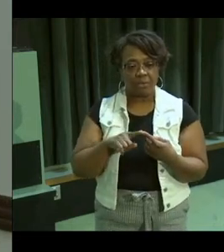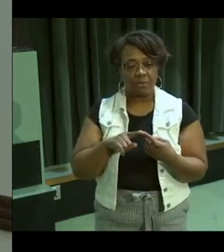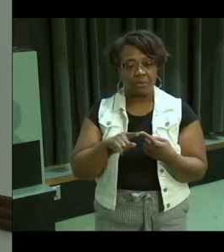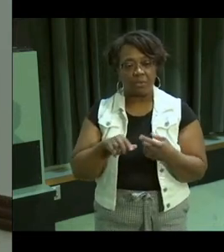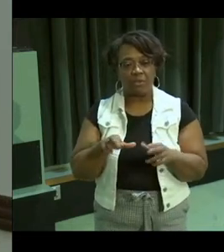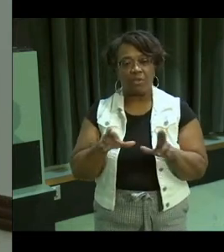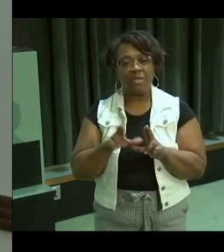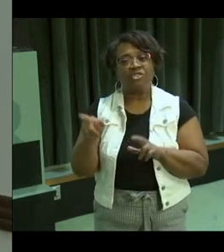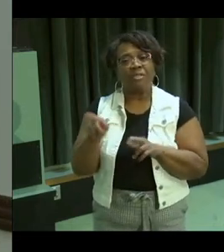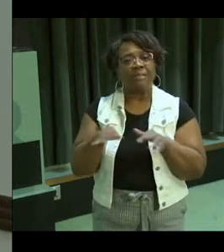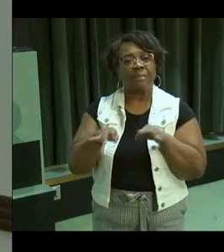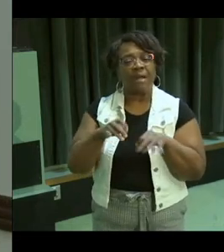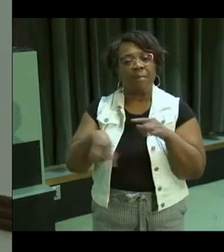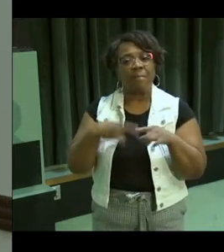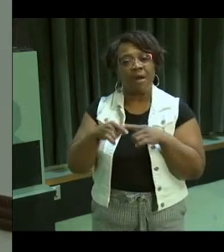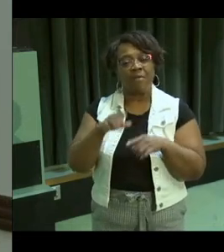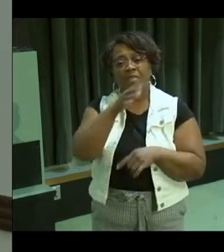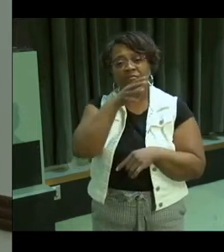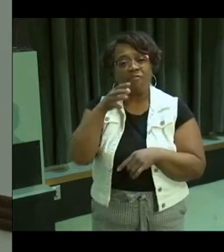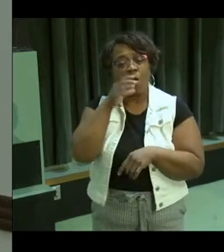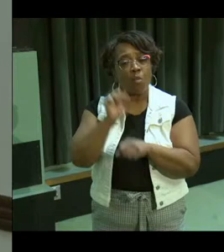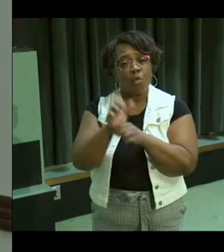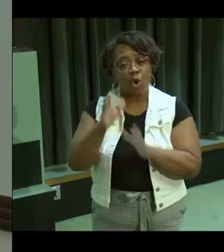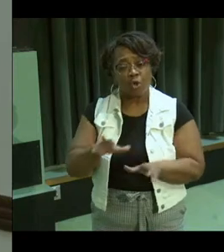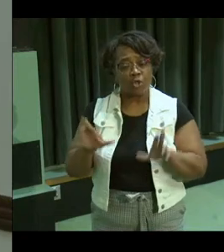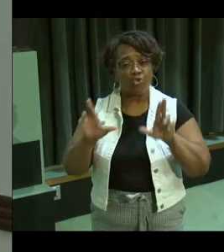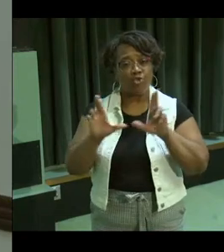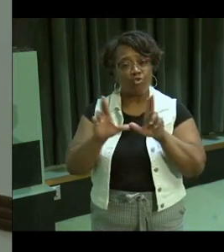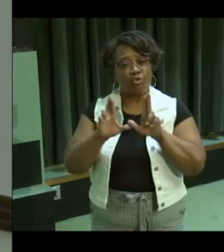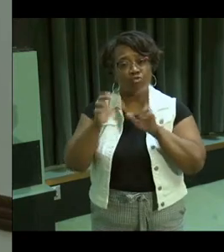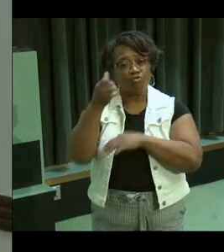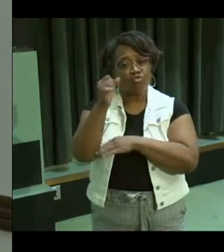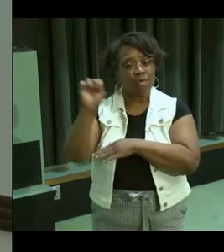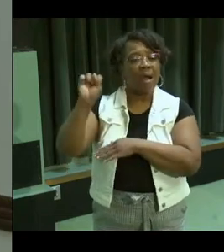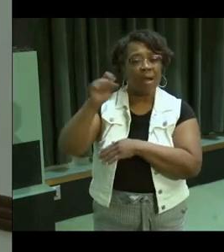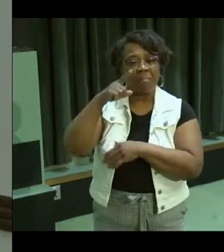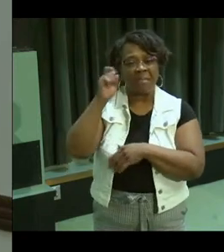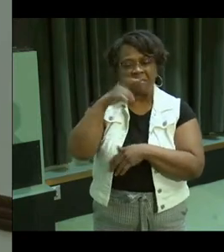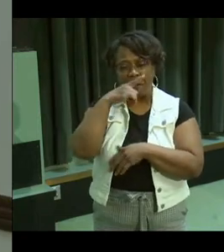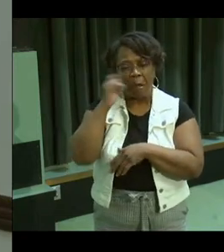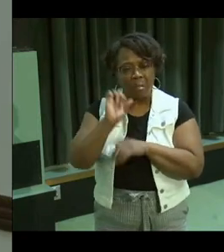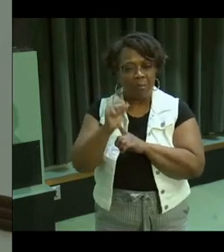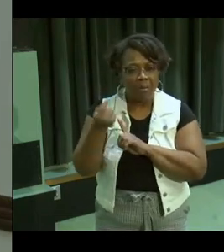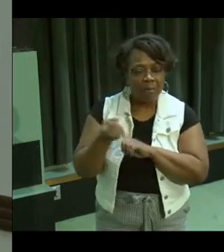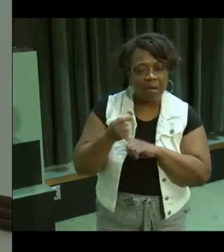about the farm workers union that they were on strike, the